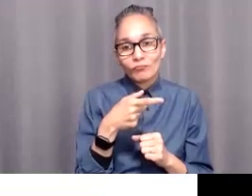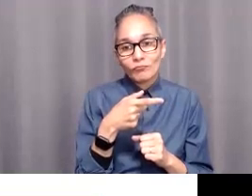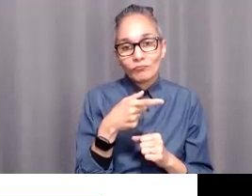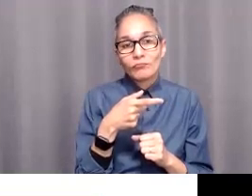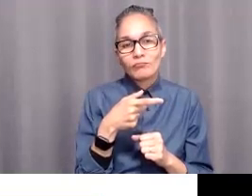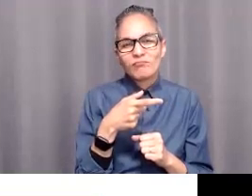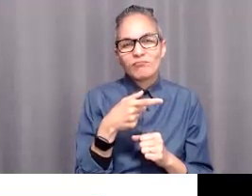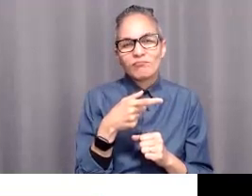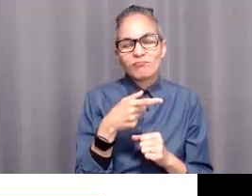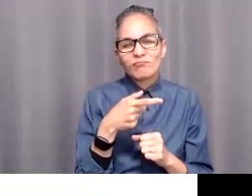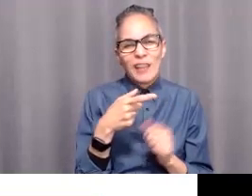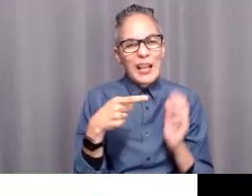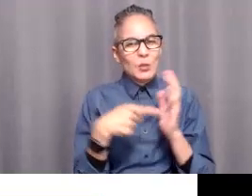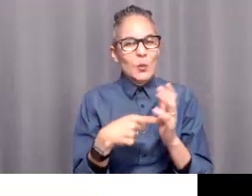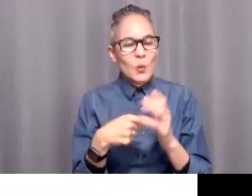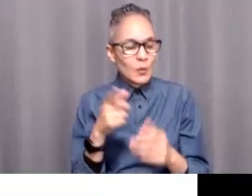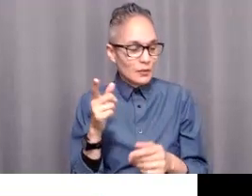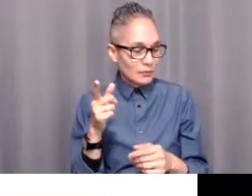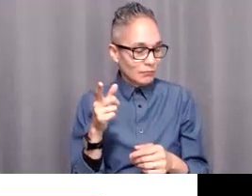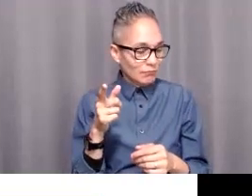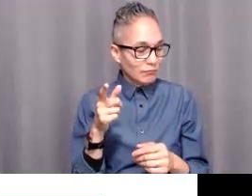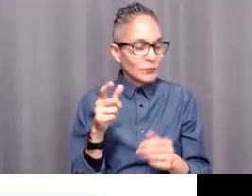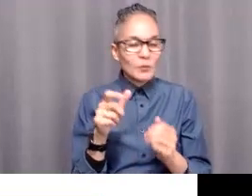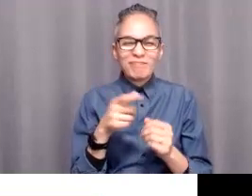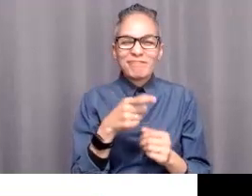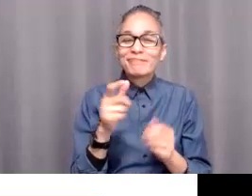with our colleague Tammy's schedule.